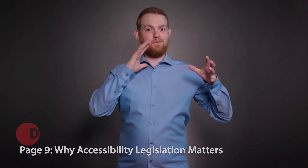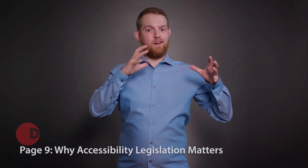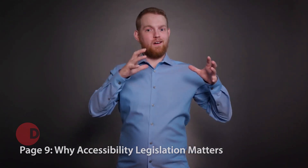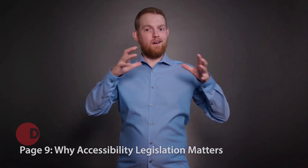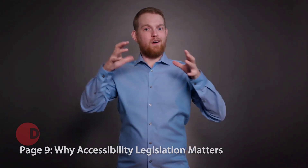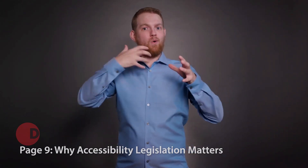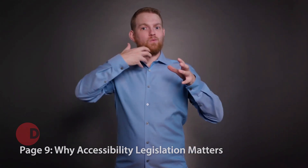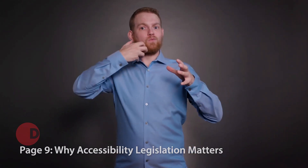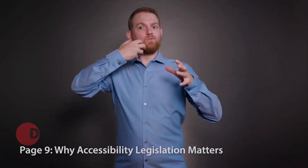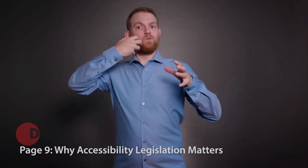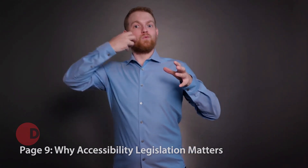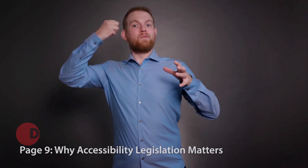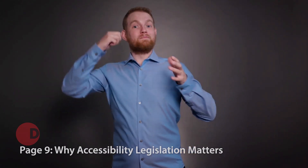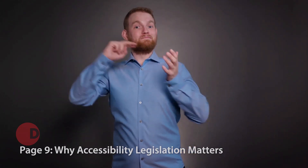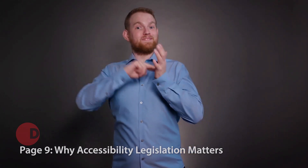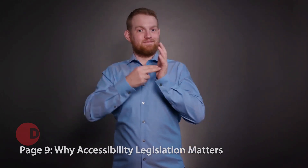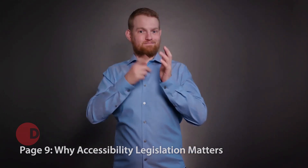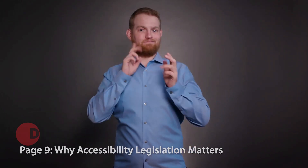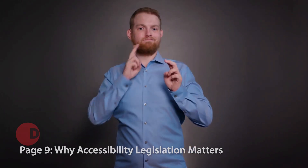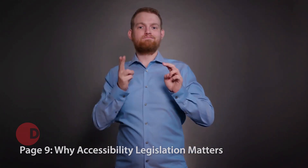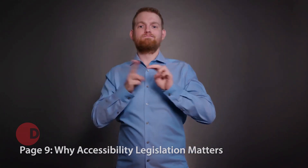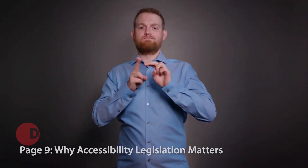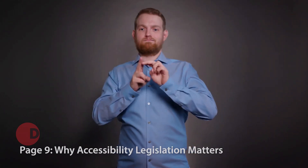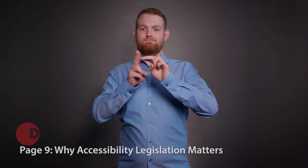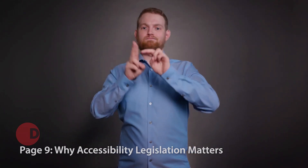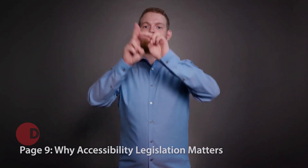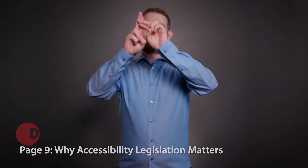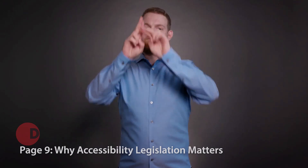their disabilities are likely to increase